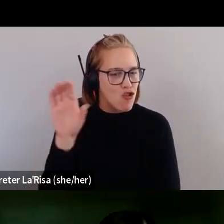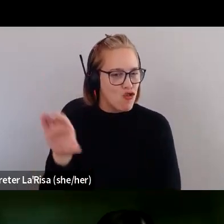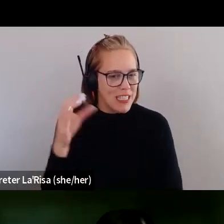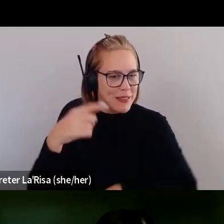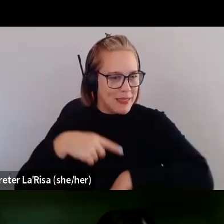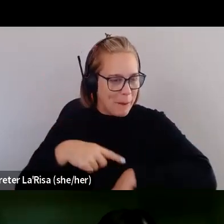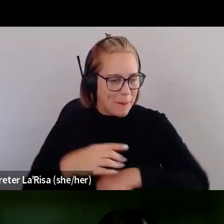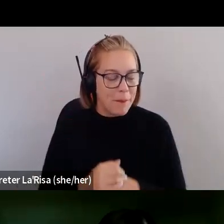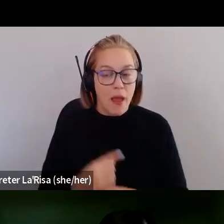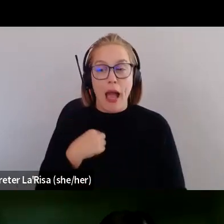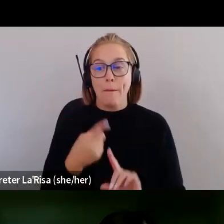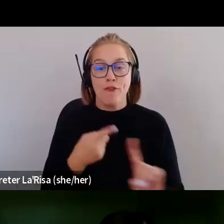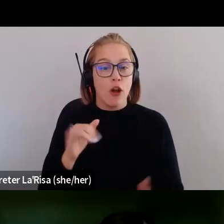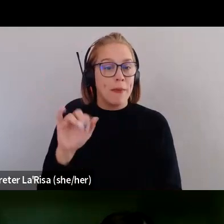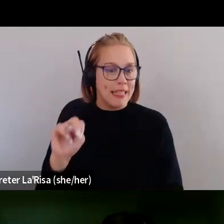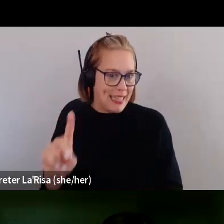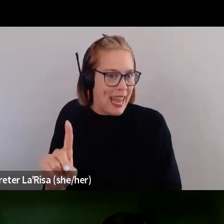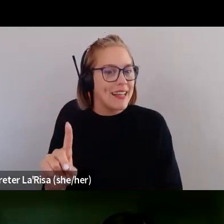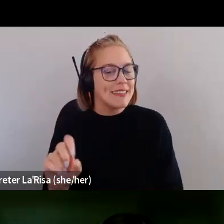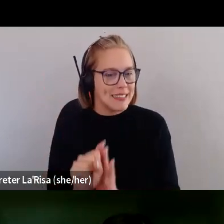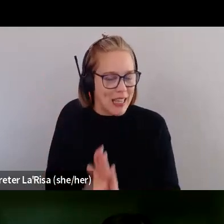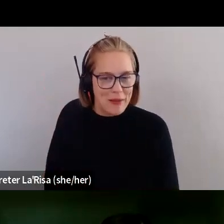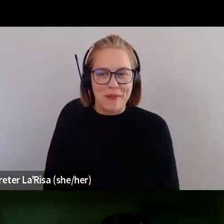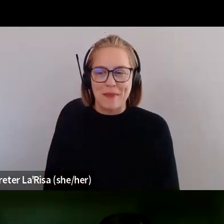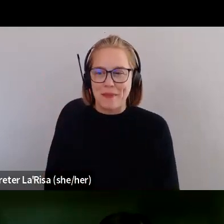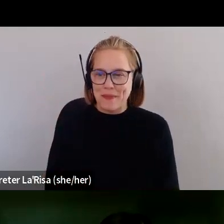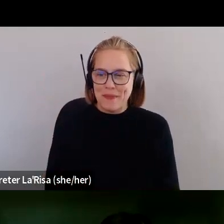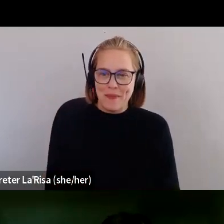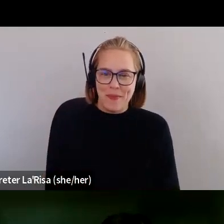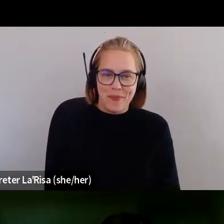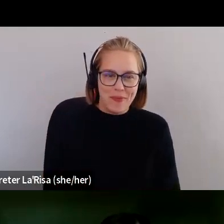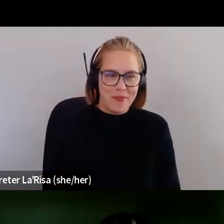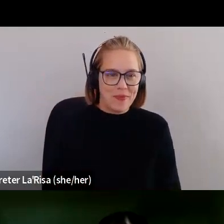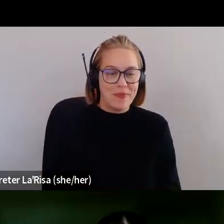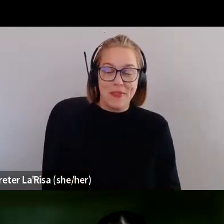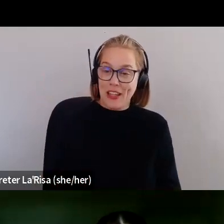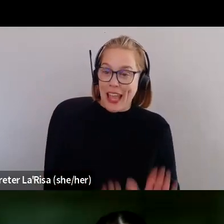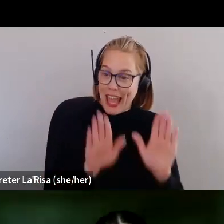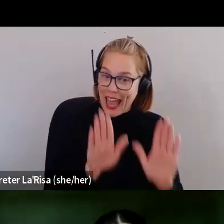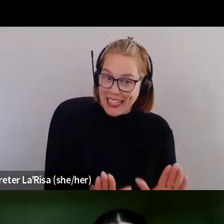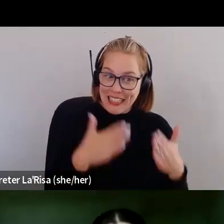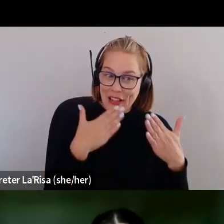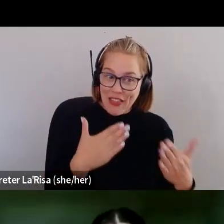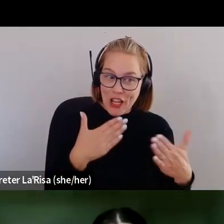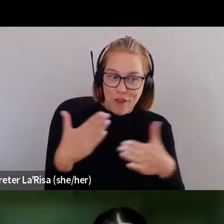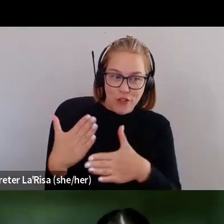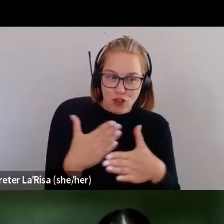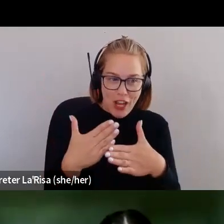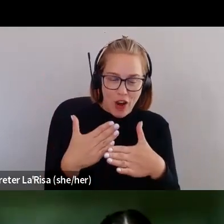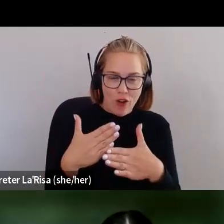winter. I really like Christmas. I really like holidays so we get